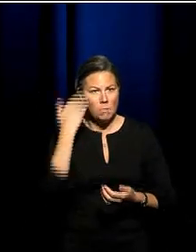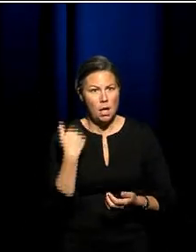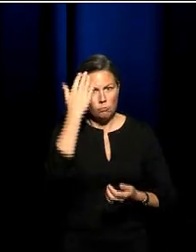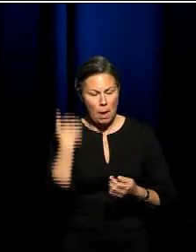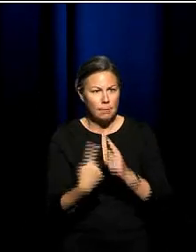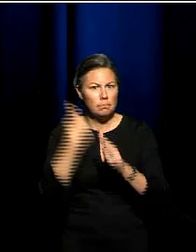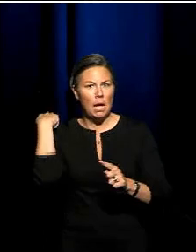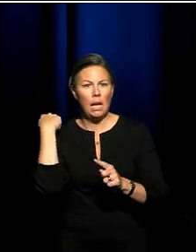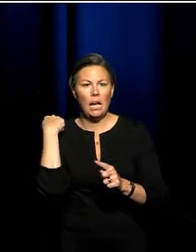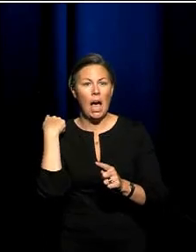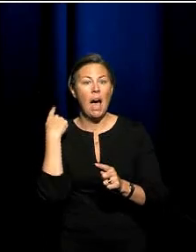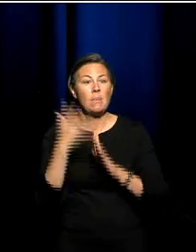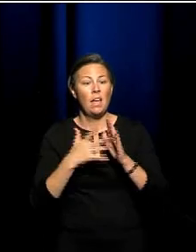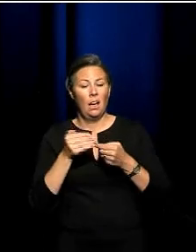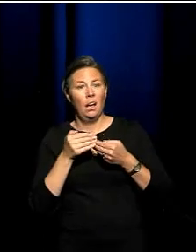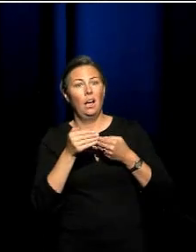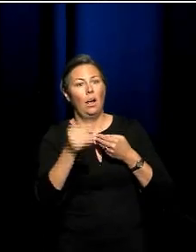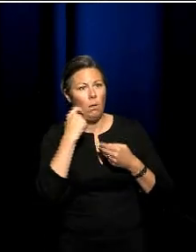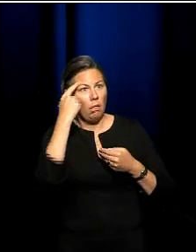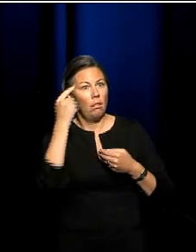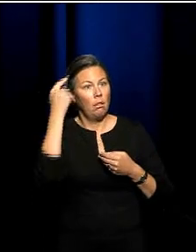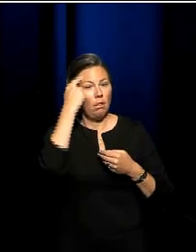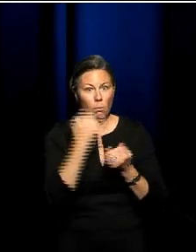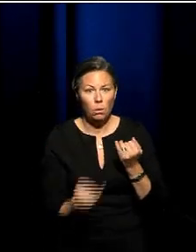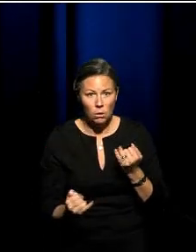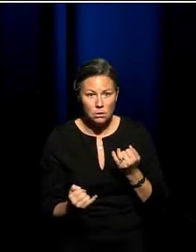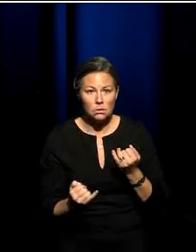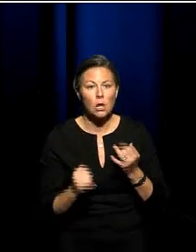To address this, the Commission will adopt a trauma-informed approach when engaging